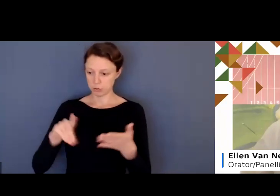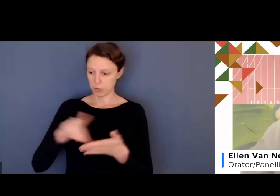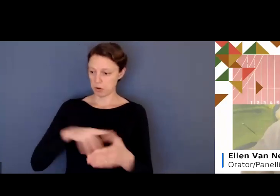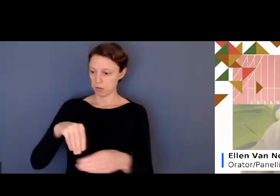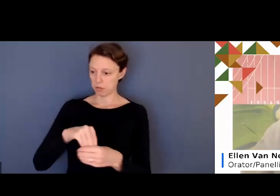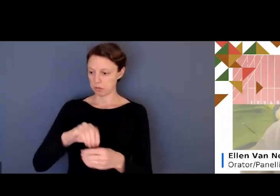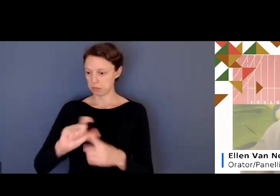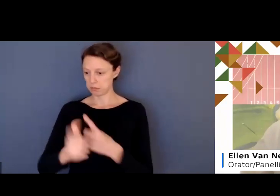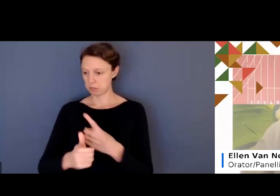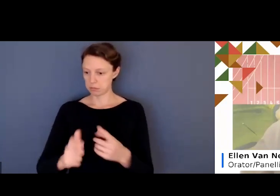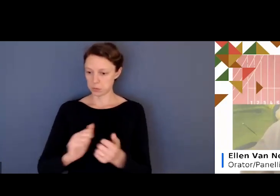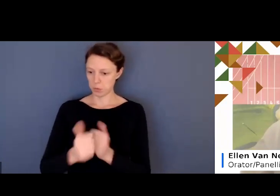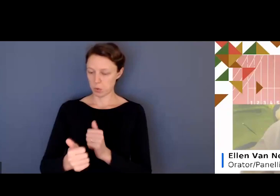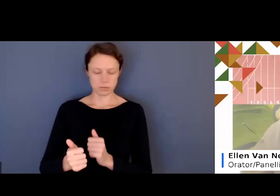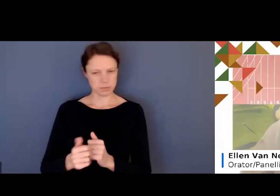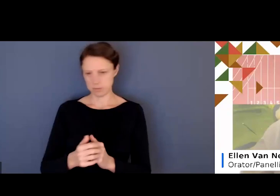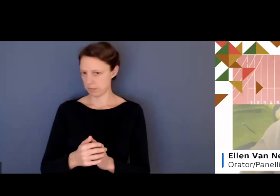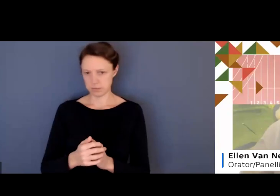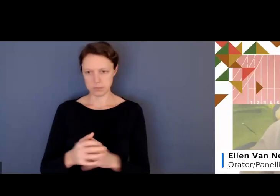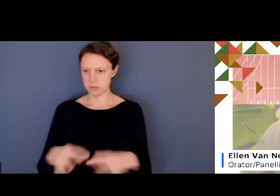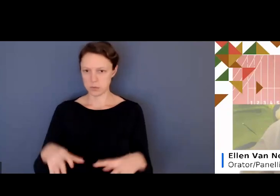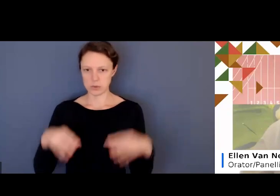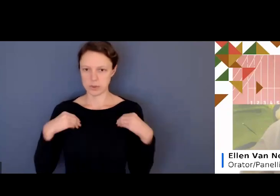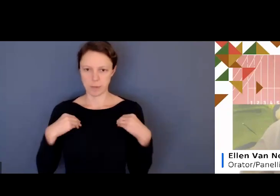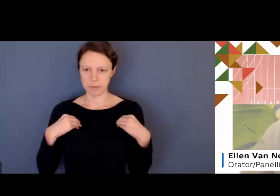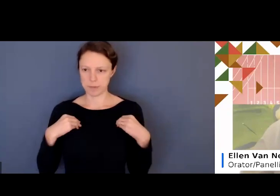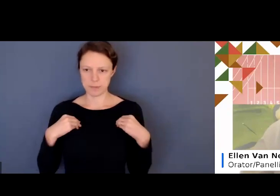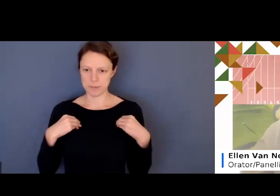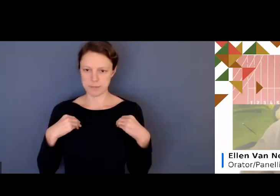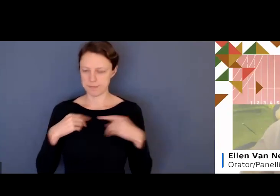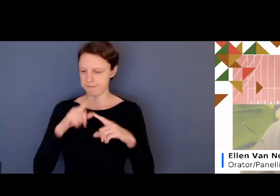for racism across all levels, including elite sport,